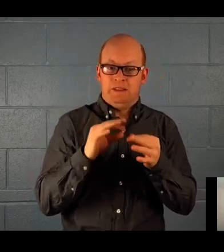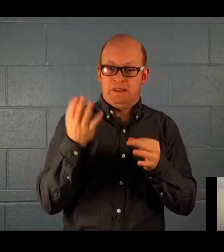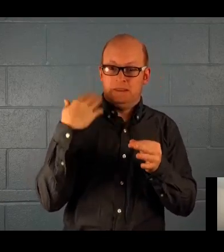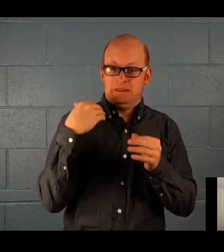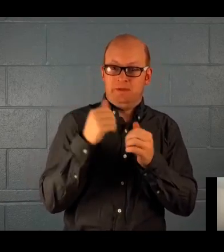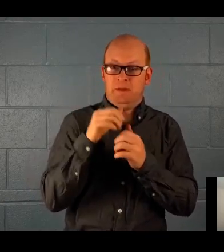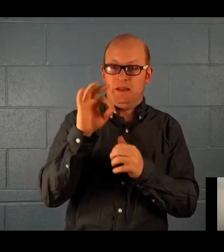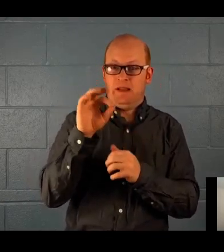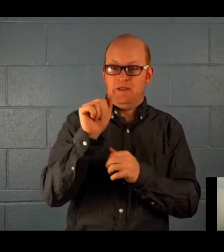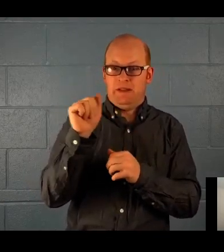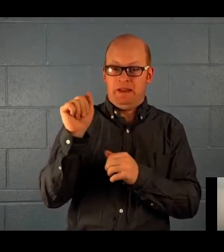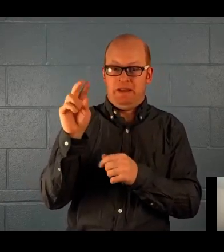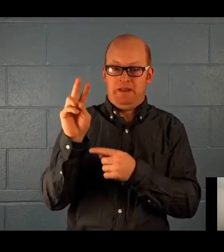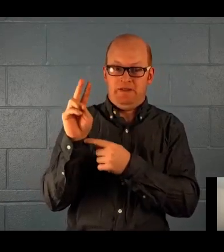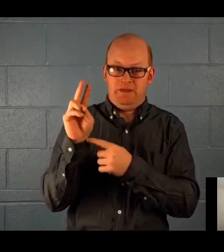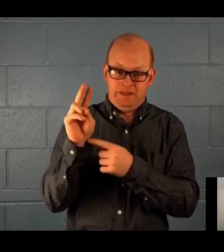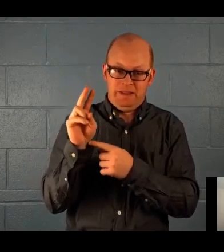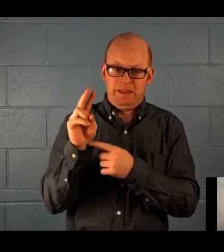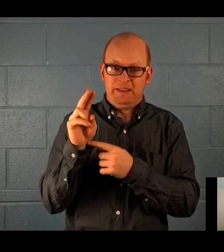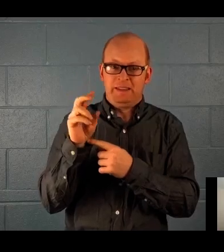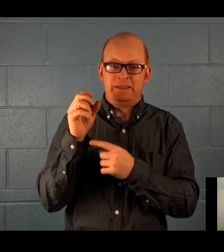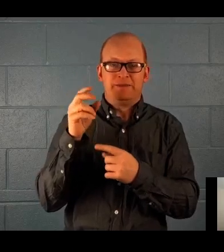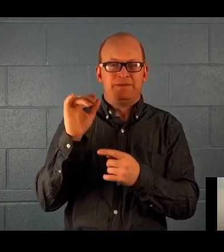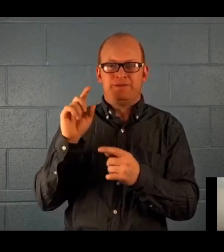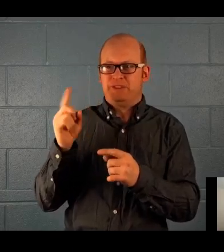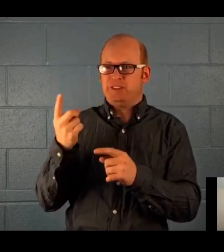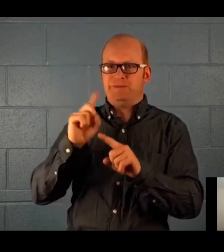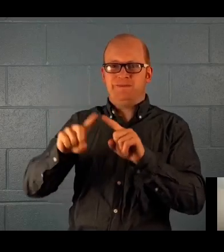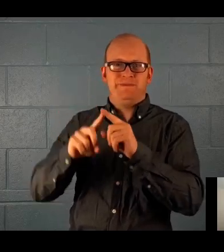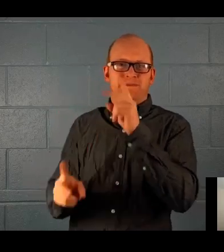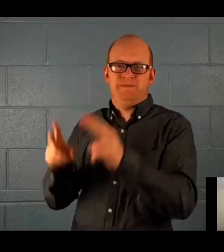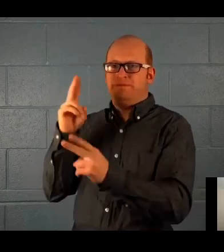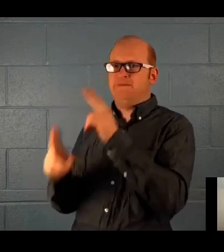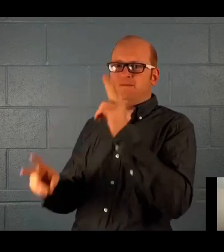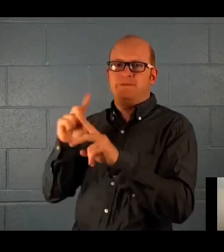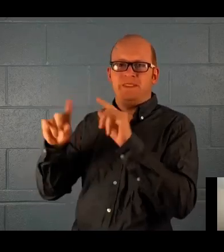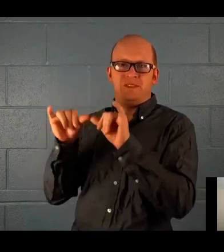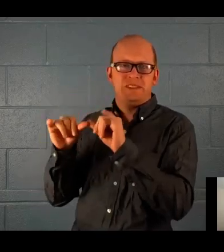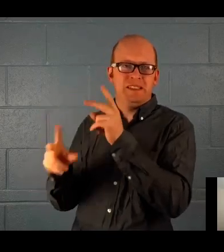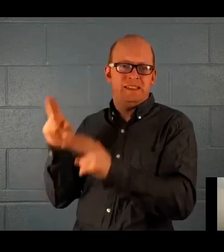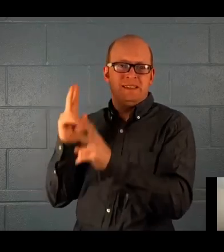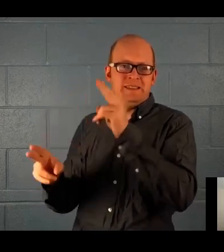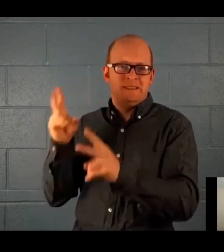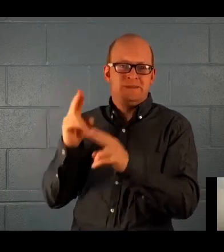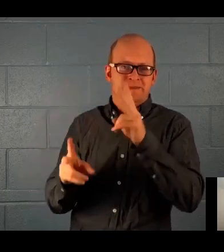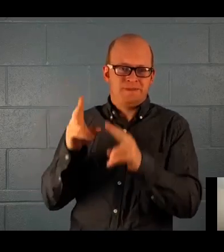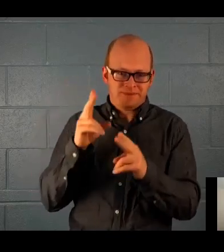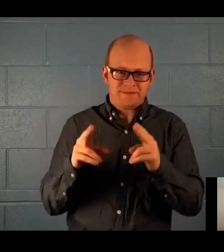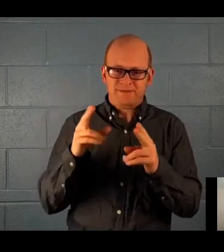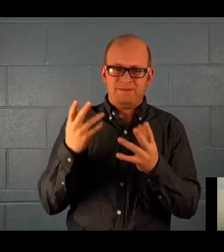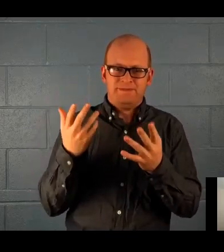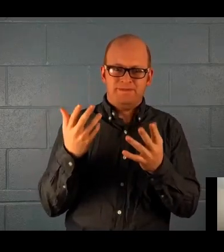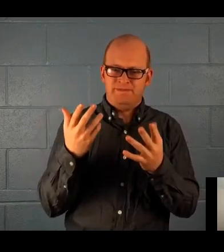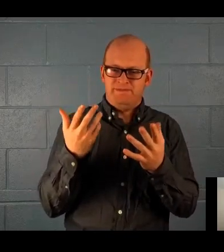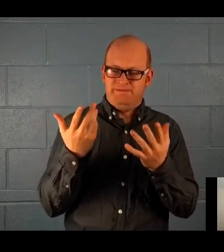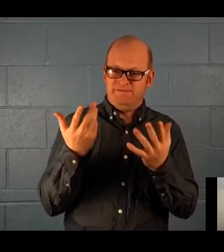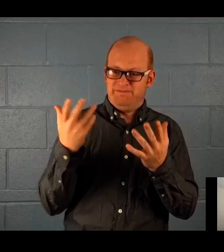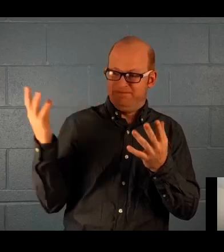system, there are heterogeneous pieces of DNA of different sizes contained within each AAV capsid.